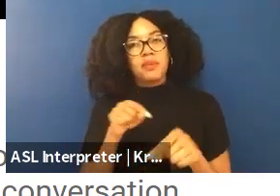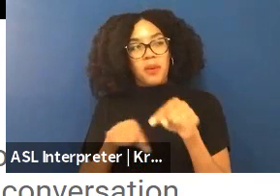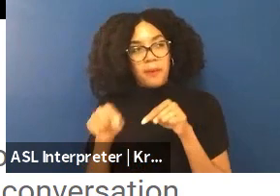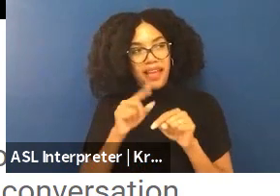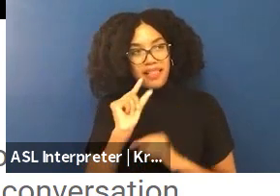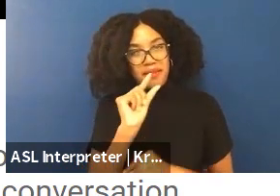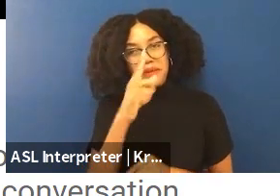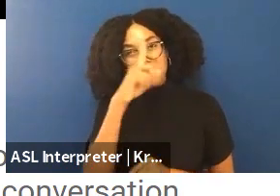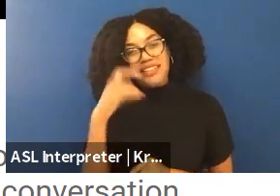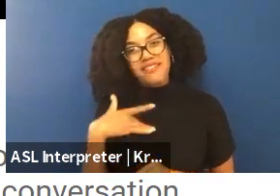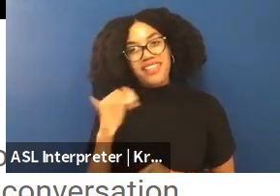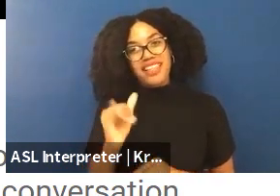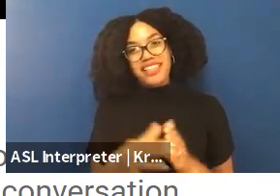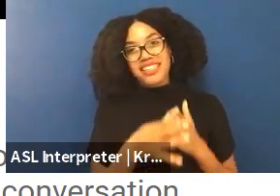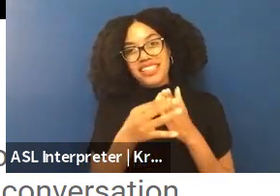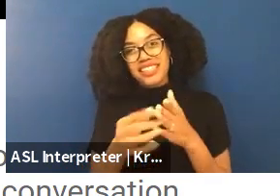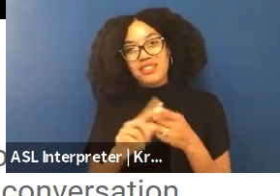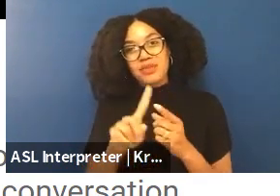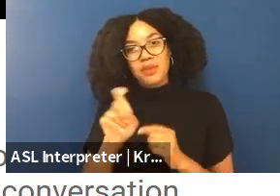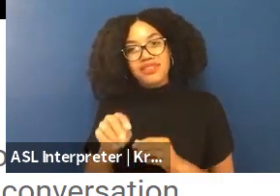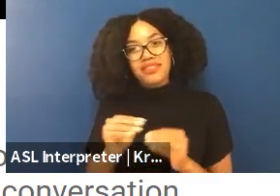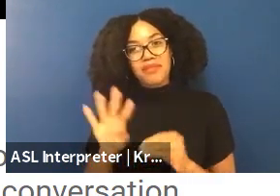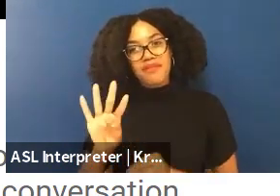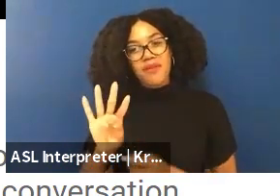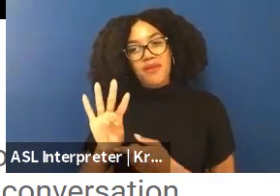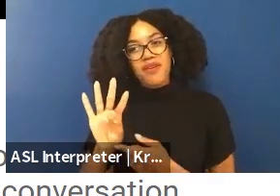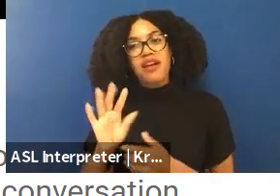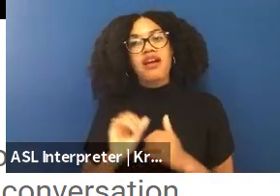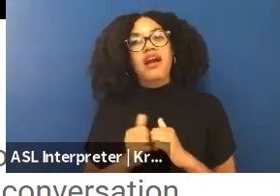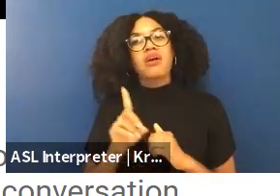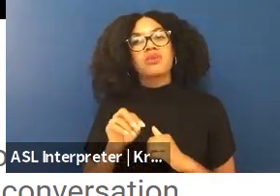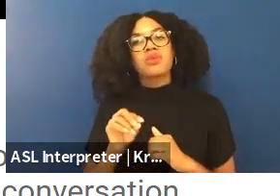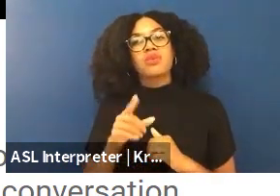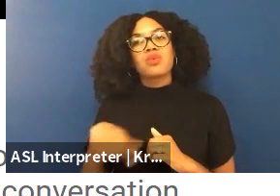very nicely into question four, right? So how do we take the work that we're doing in these third